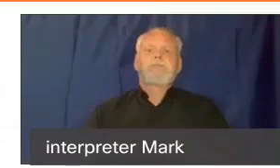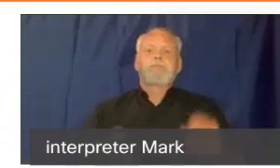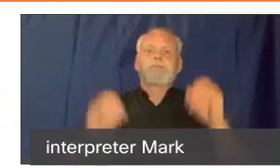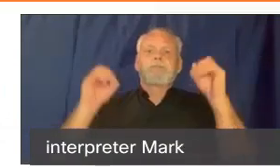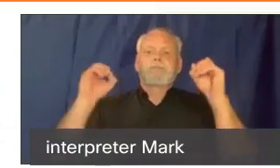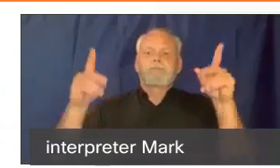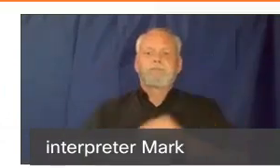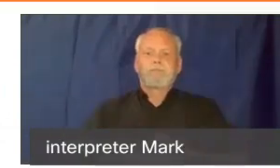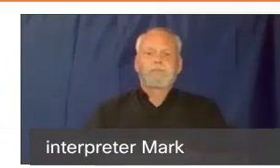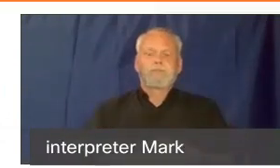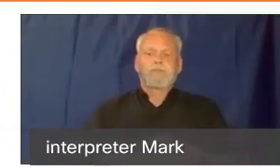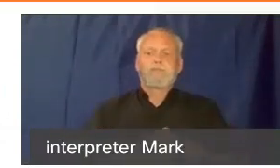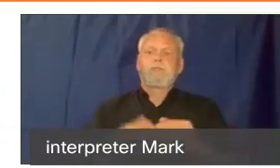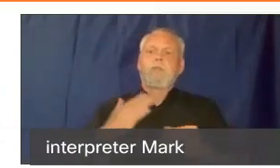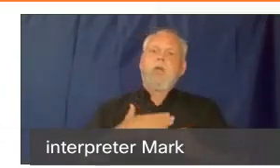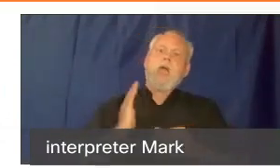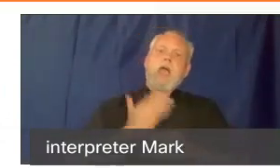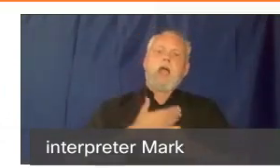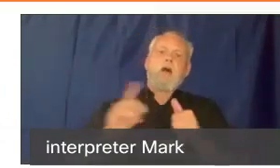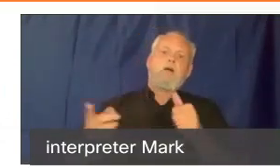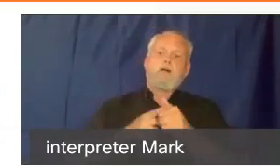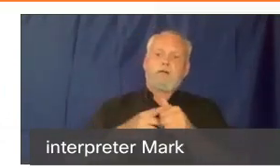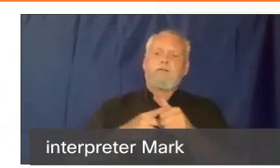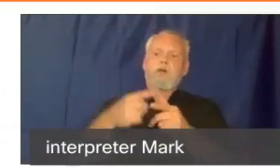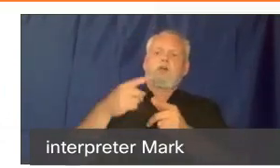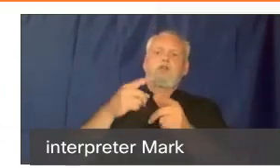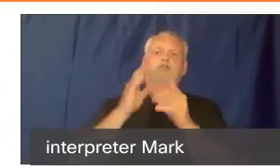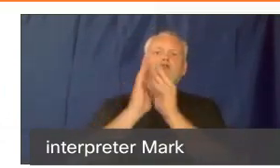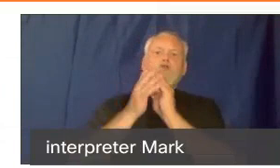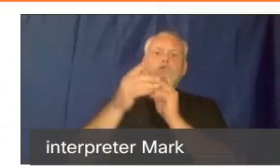So, our 1st, traffic signal is at 1st street, Northeast and regs road.